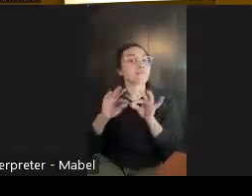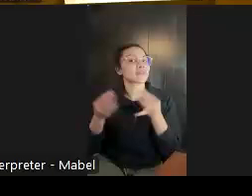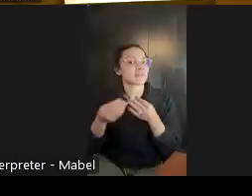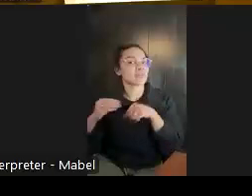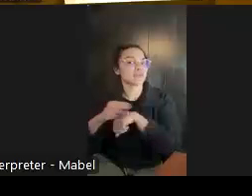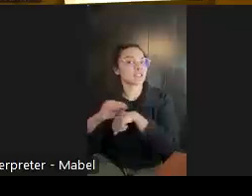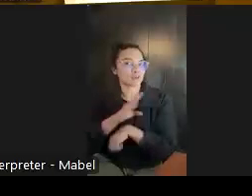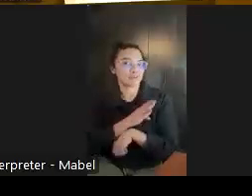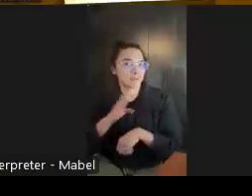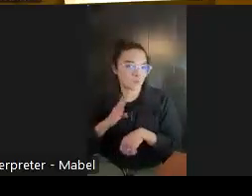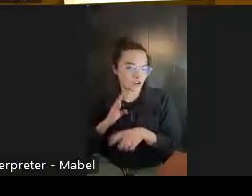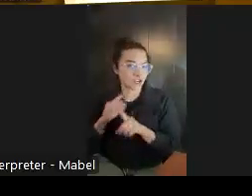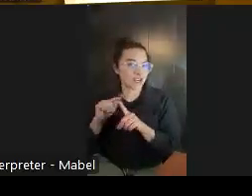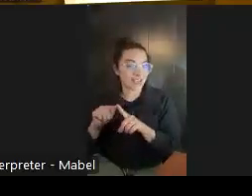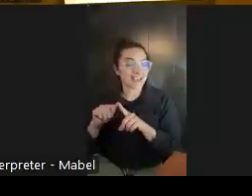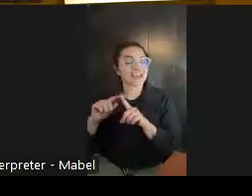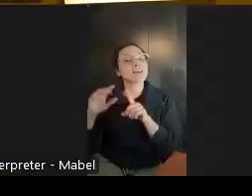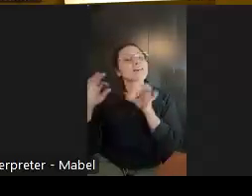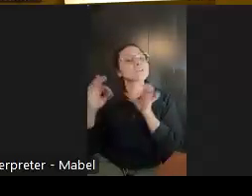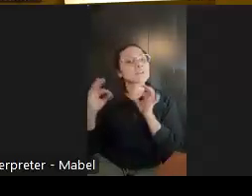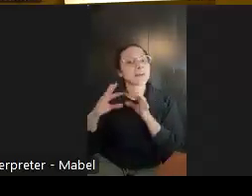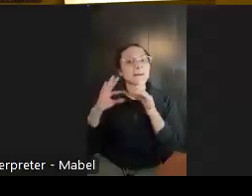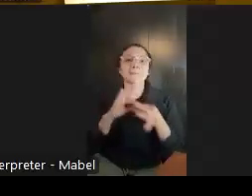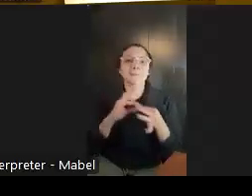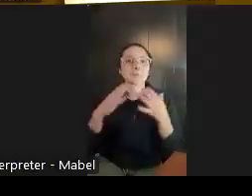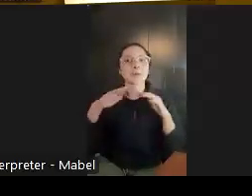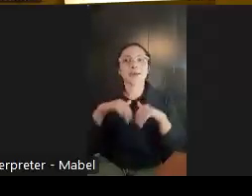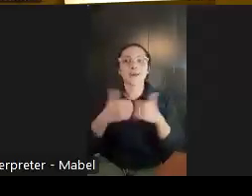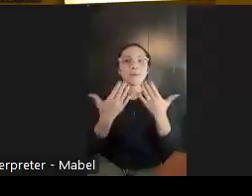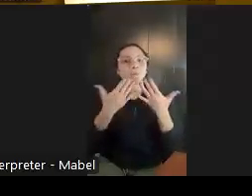be a comfortable and welcoming space so we want to thank them for the the support we've gotten a